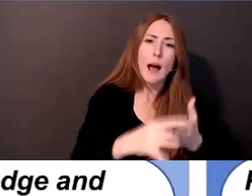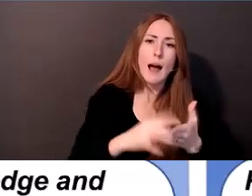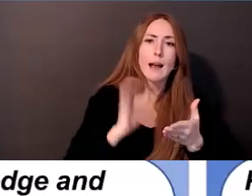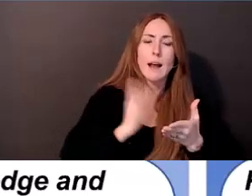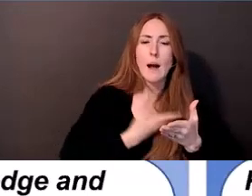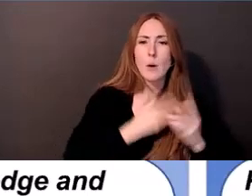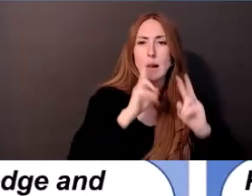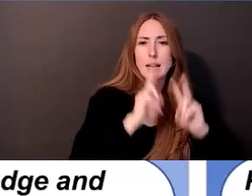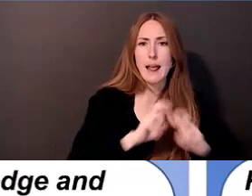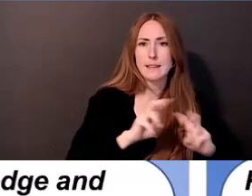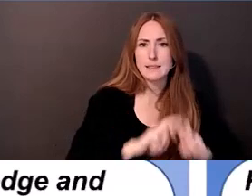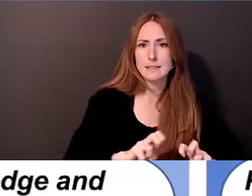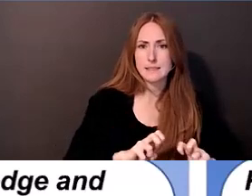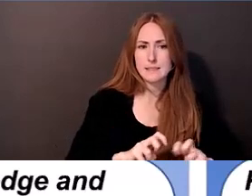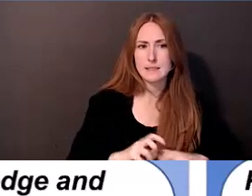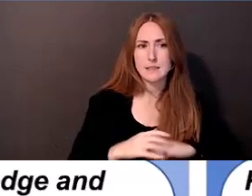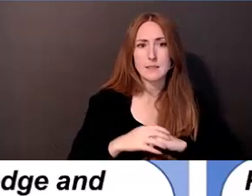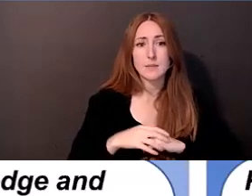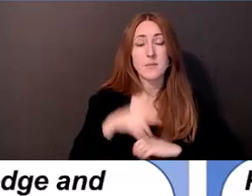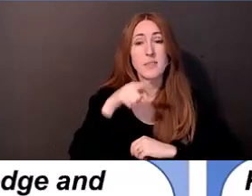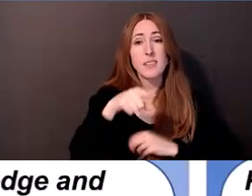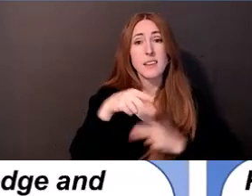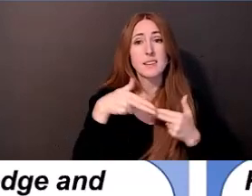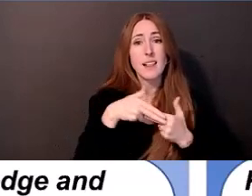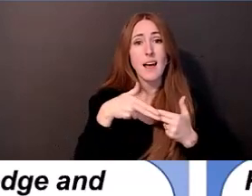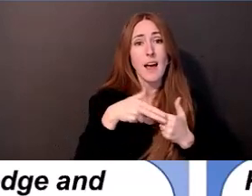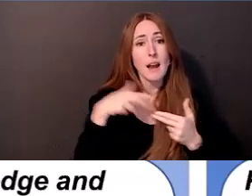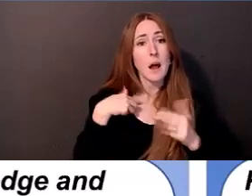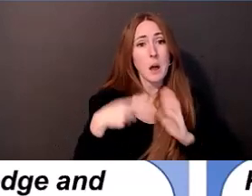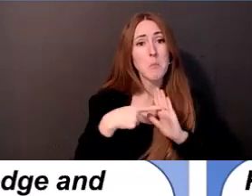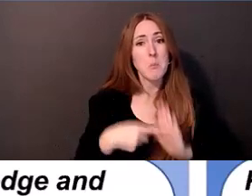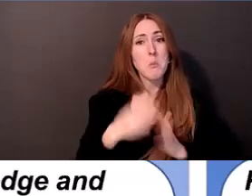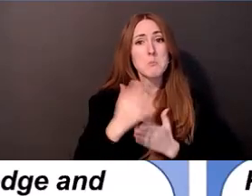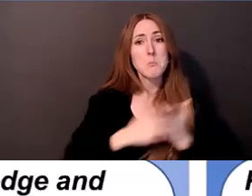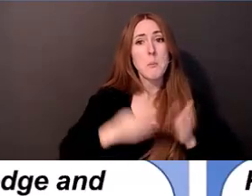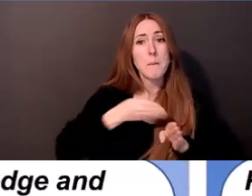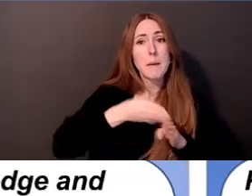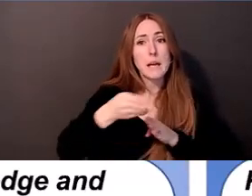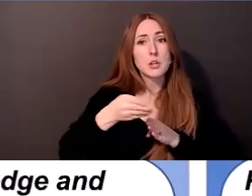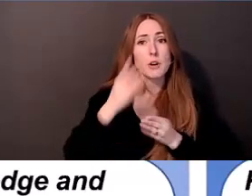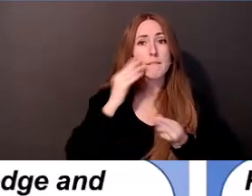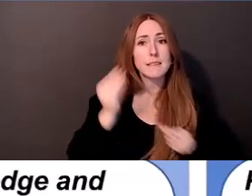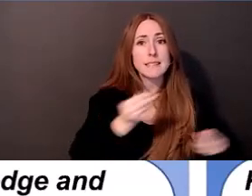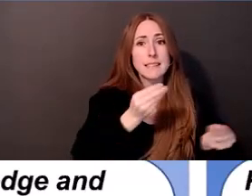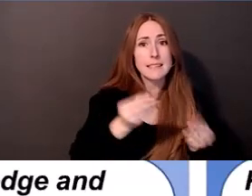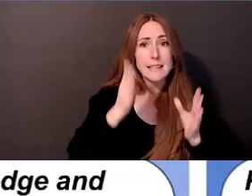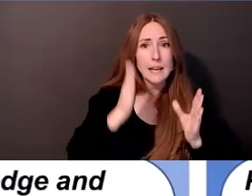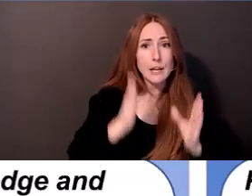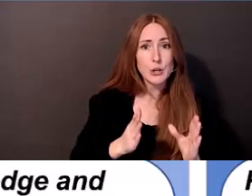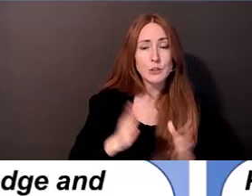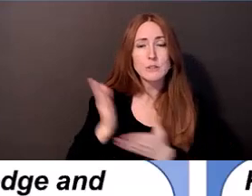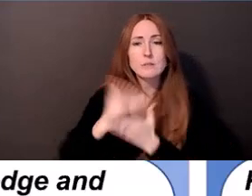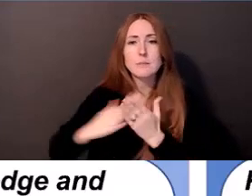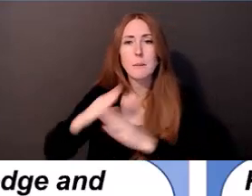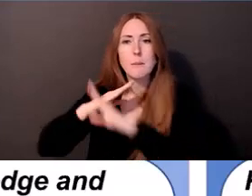And on this slide, I am showing some of the major facilitators and barriers that we identified.